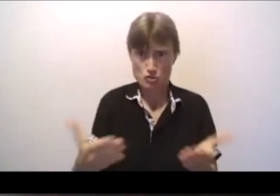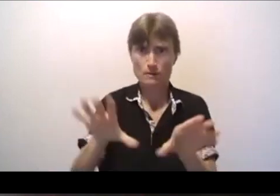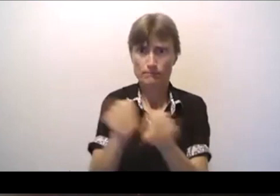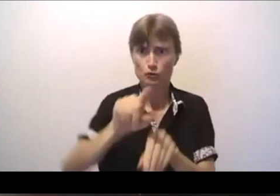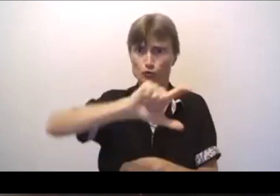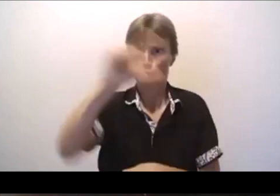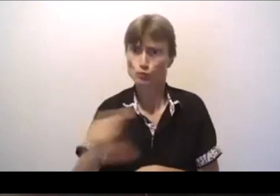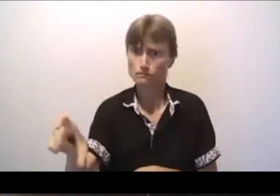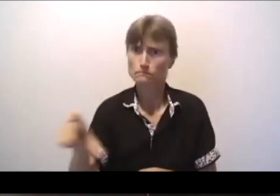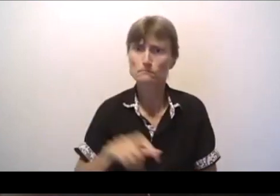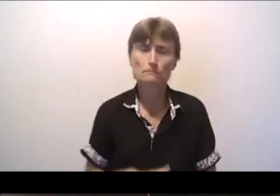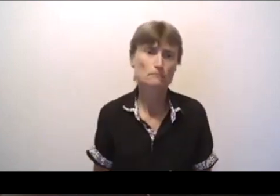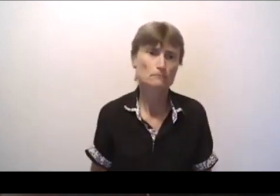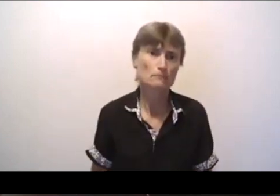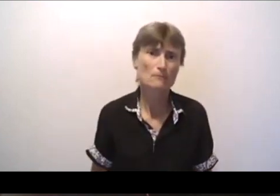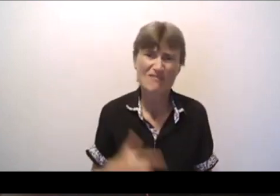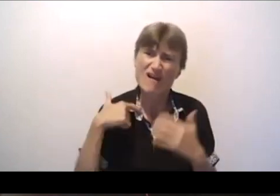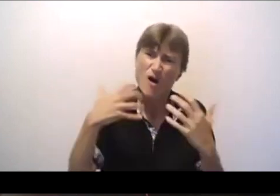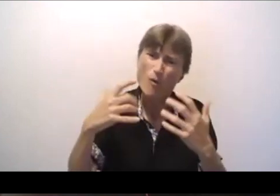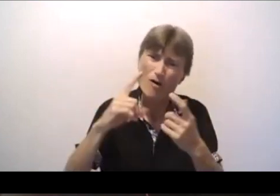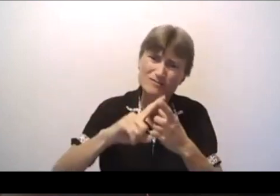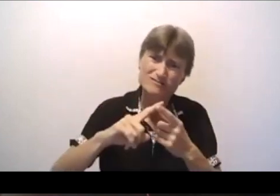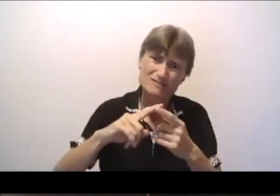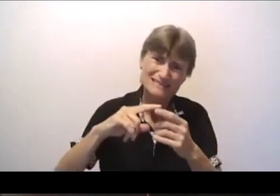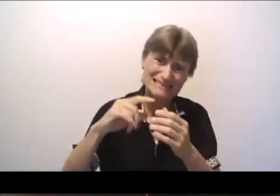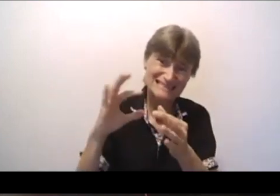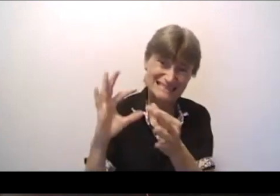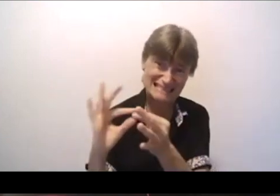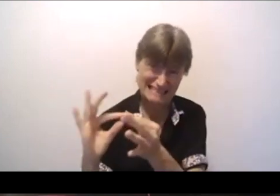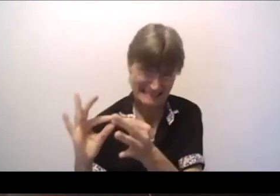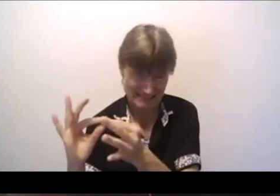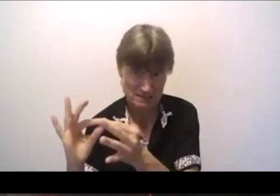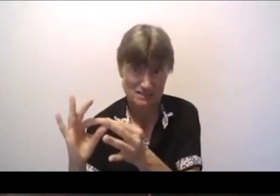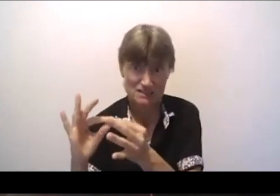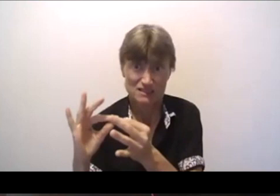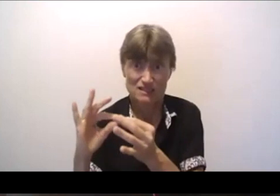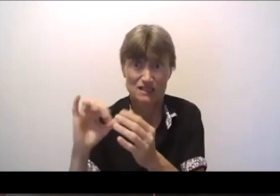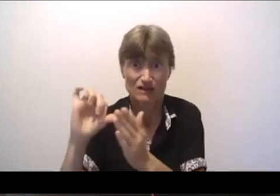makes everyone realize that um to me my involvement in this this